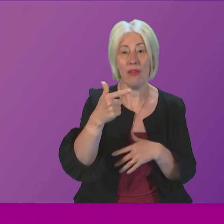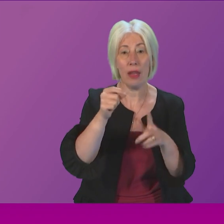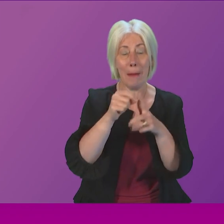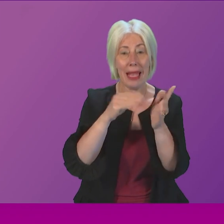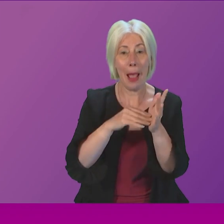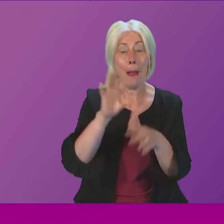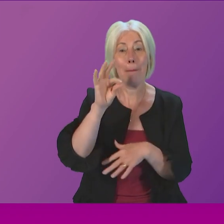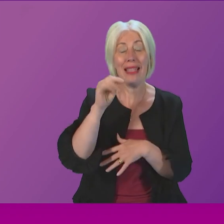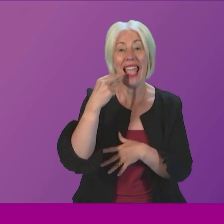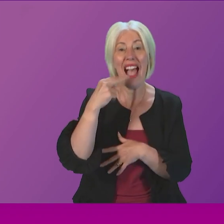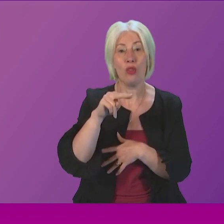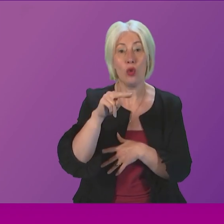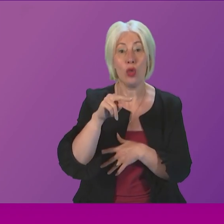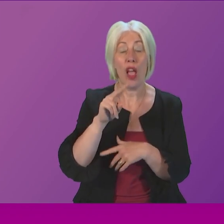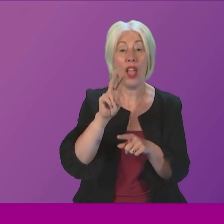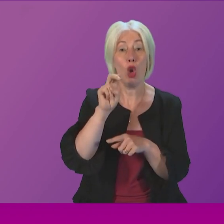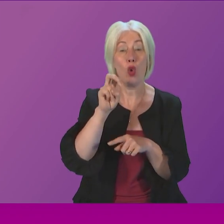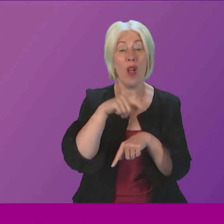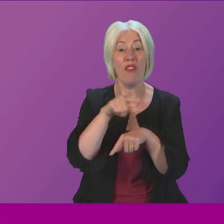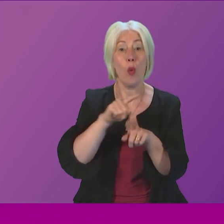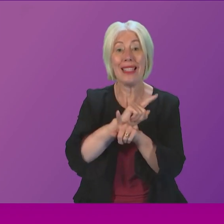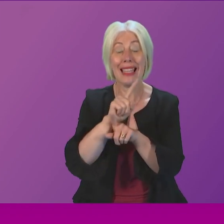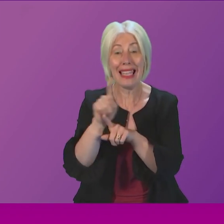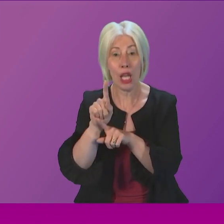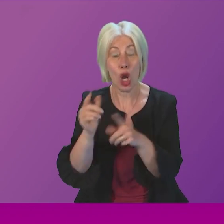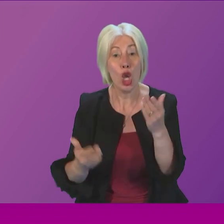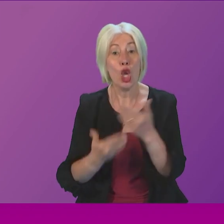It was just a little over 12 hours later that the new transport minister was in place.